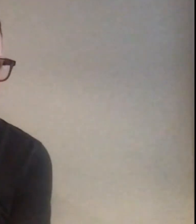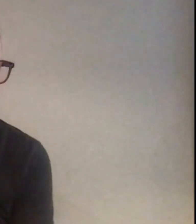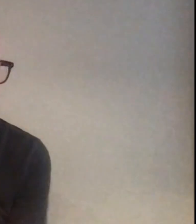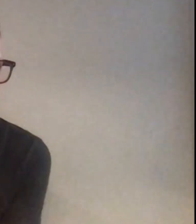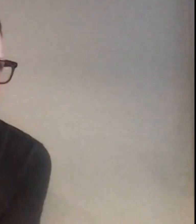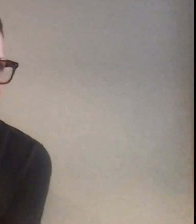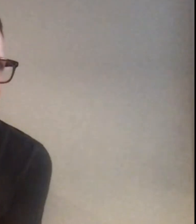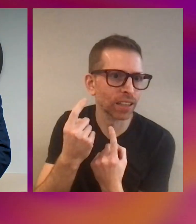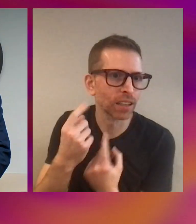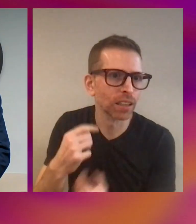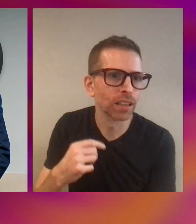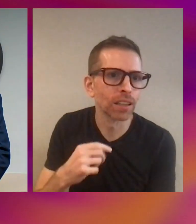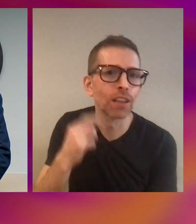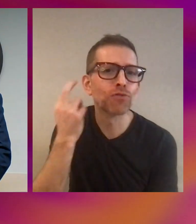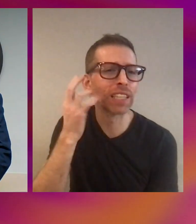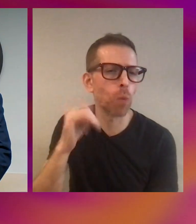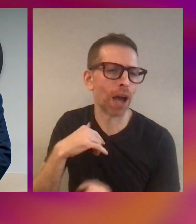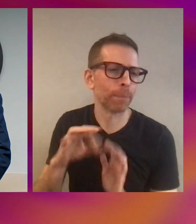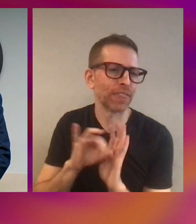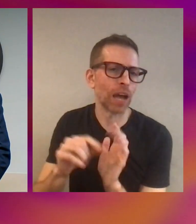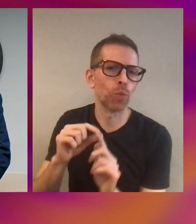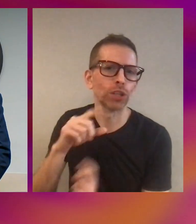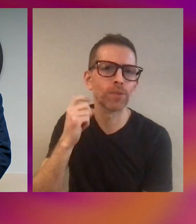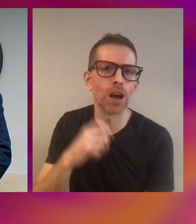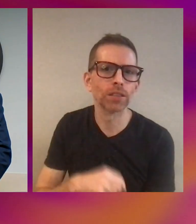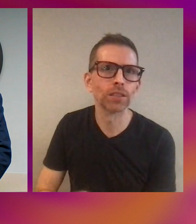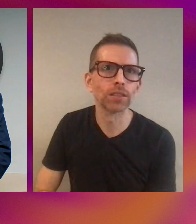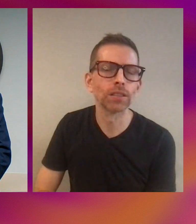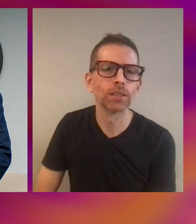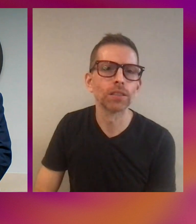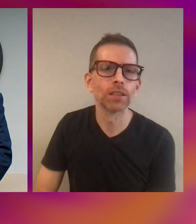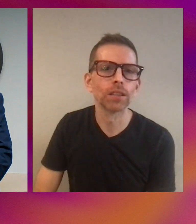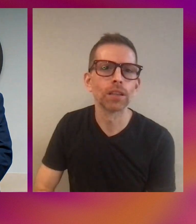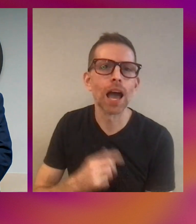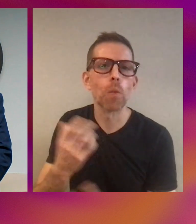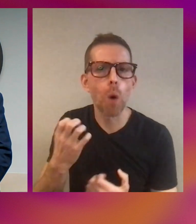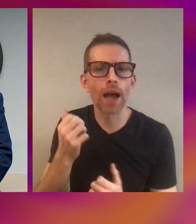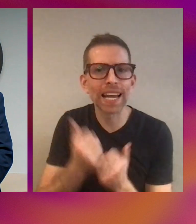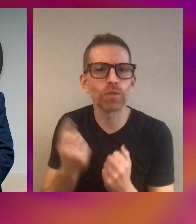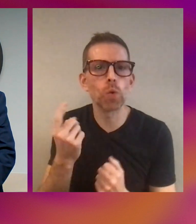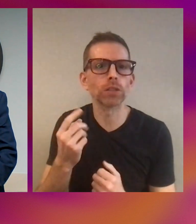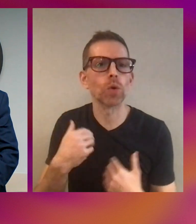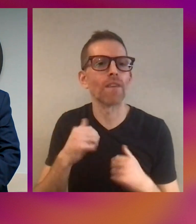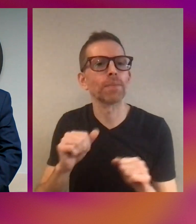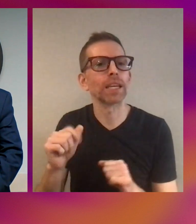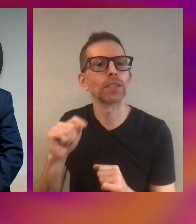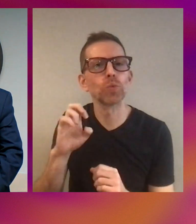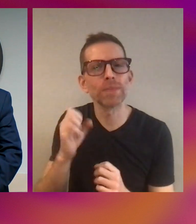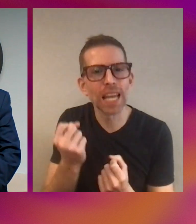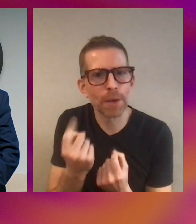I'd want everyone to have the ability to be empathetic towards the experiences and needs of people with disabilities.